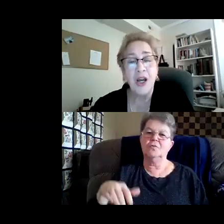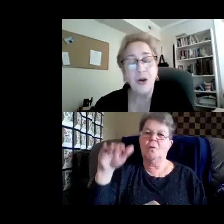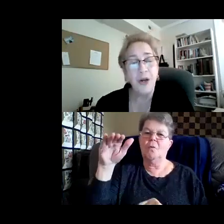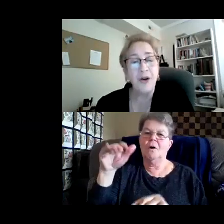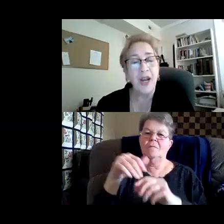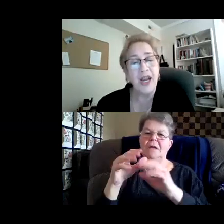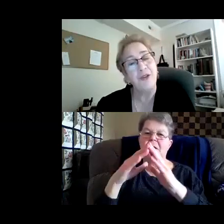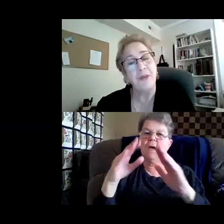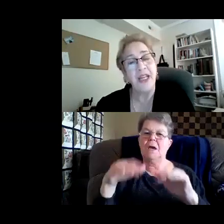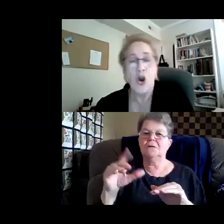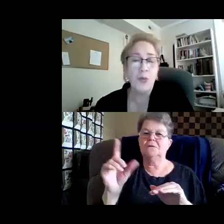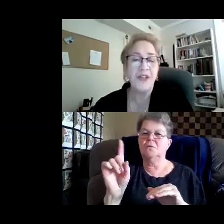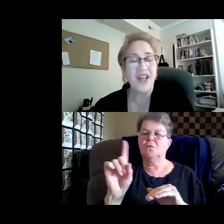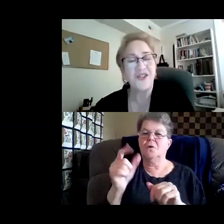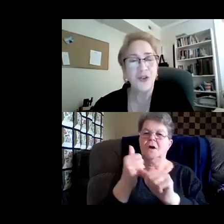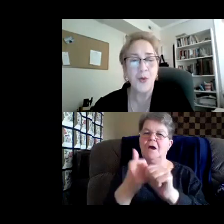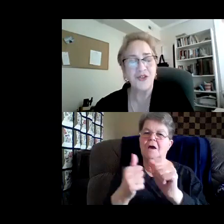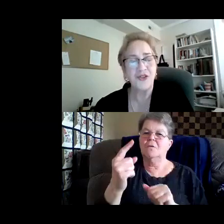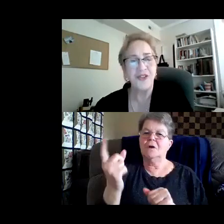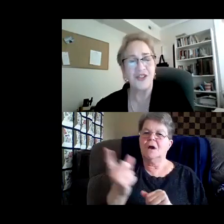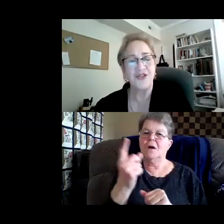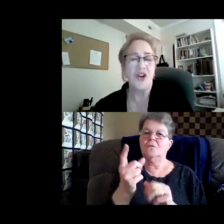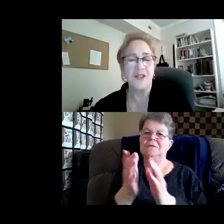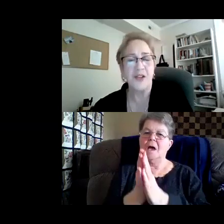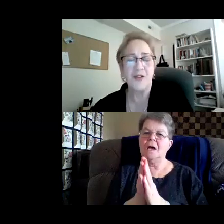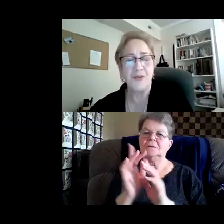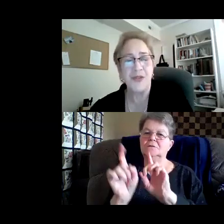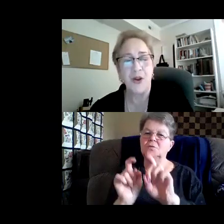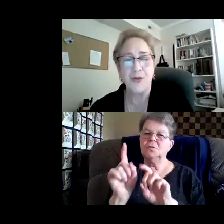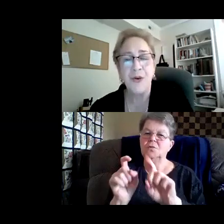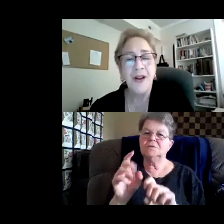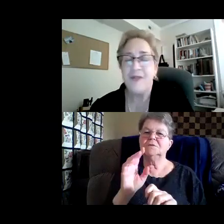where everybody always asks questions and talks everything over,